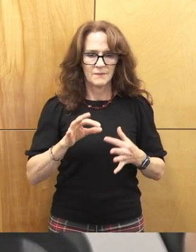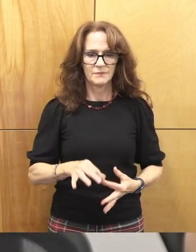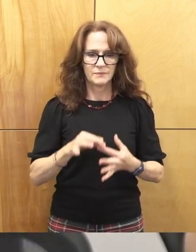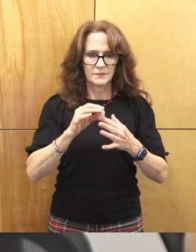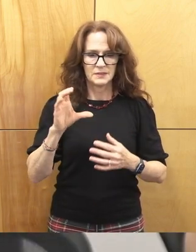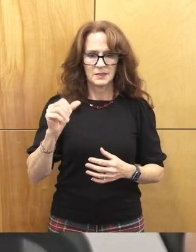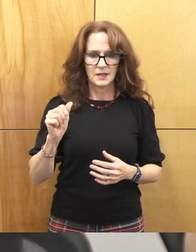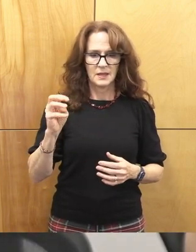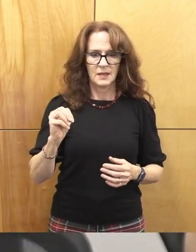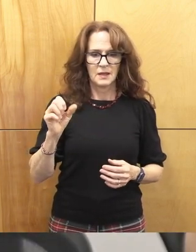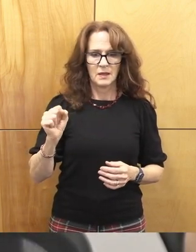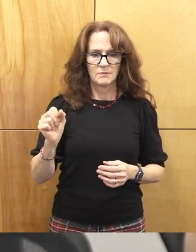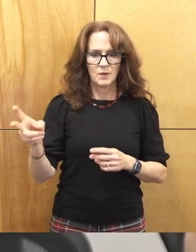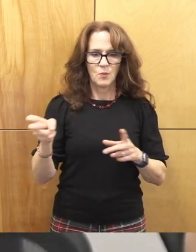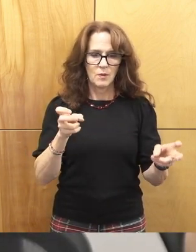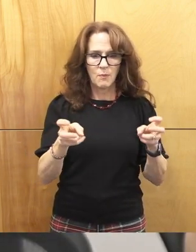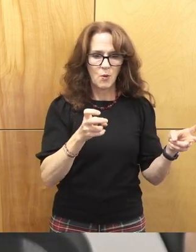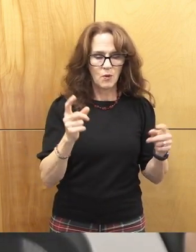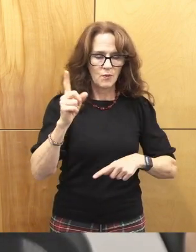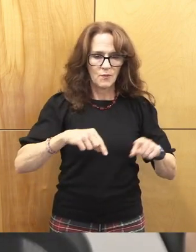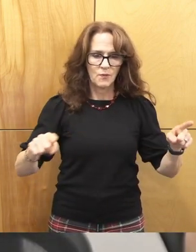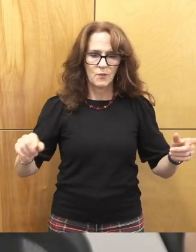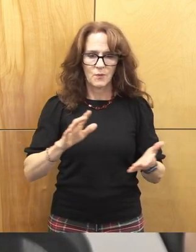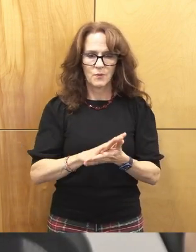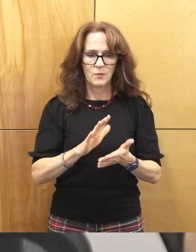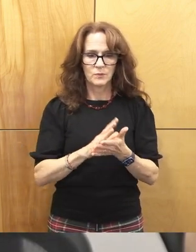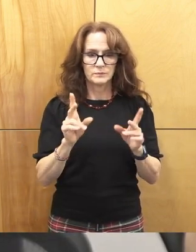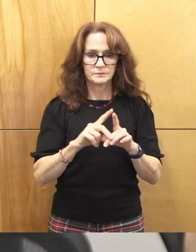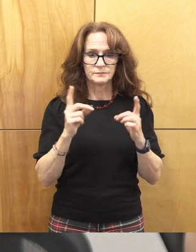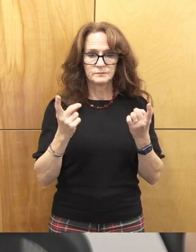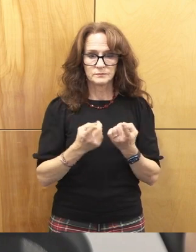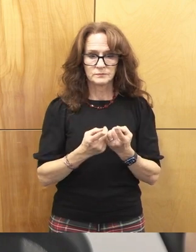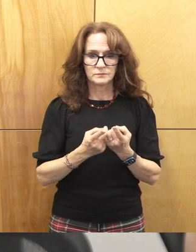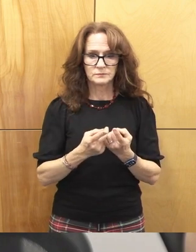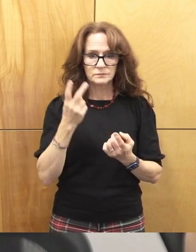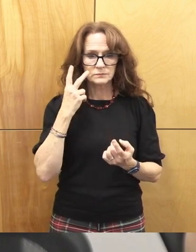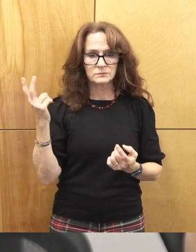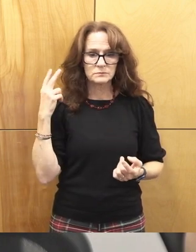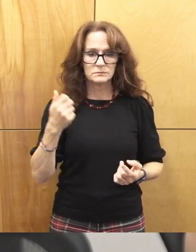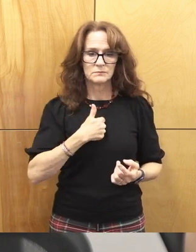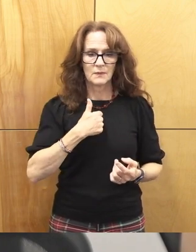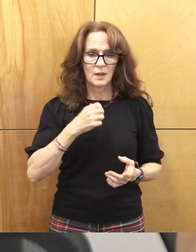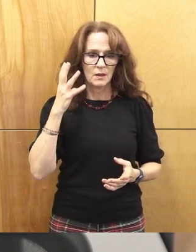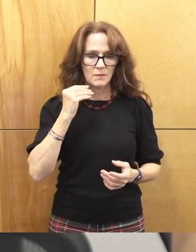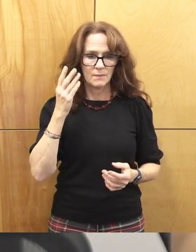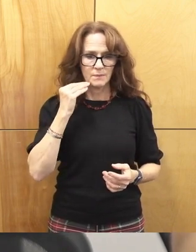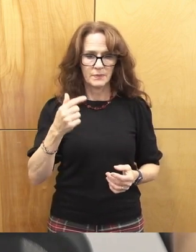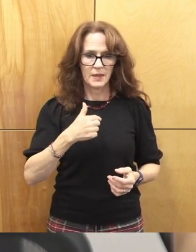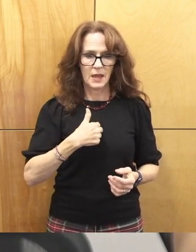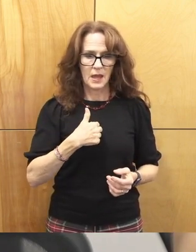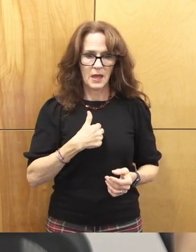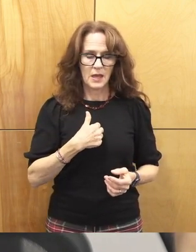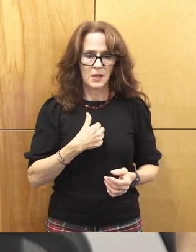is we pull from a lot of different schools and school districts. So I can reflect on my own experience. I was one of two students